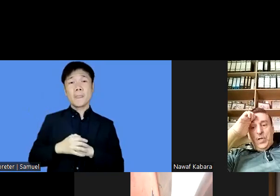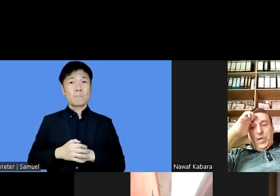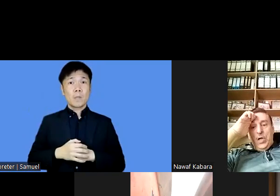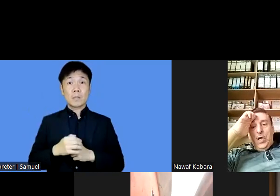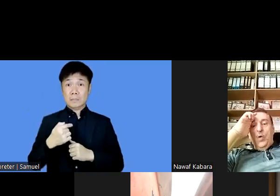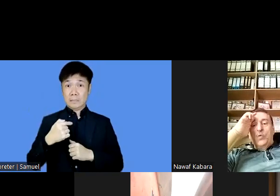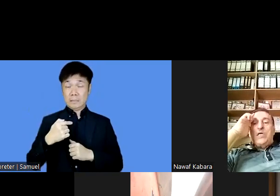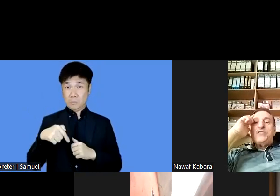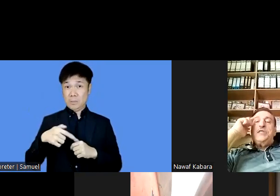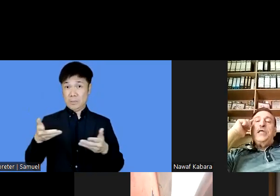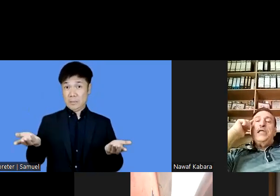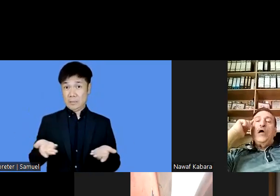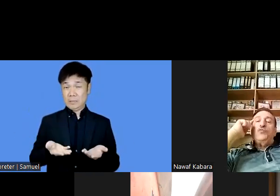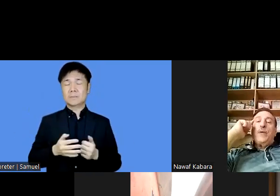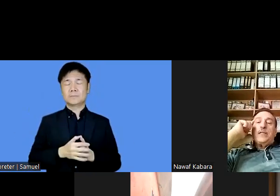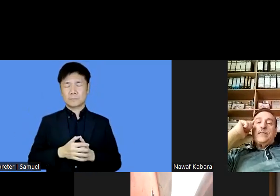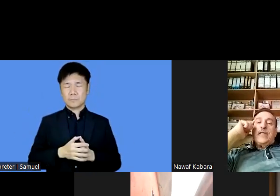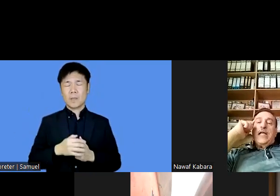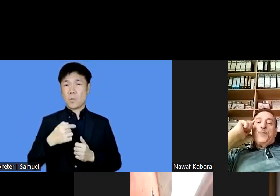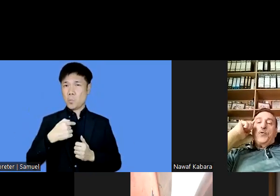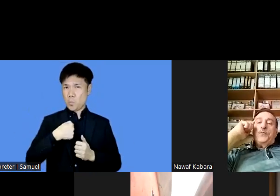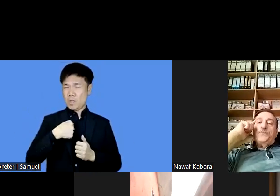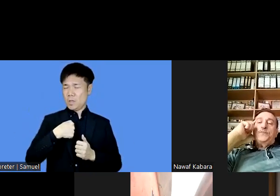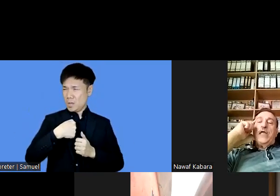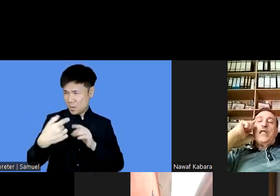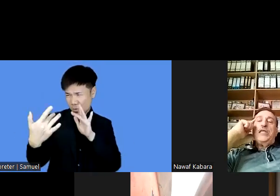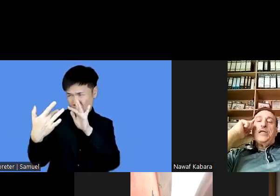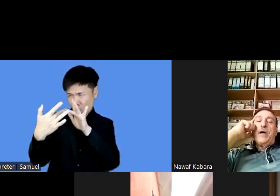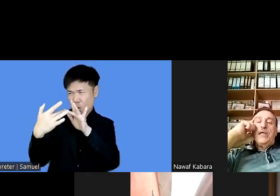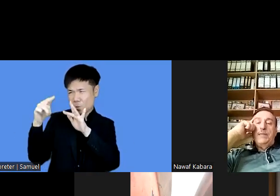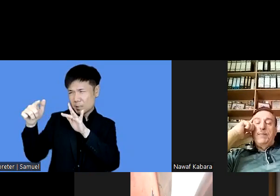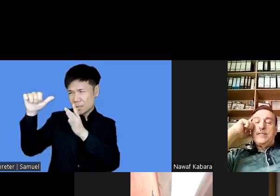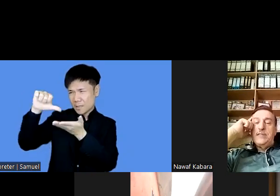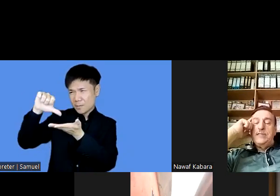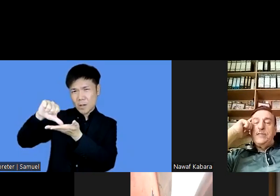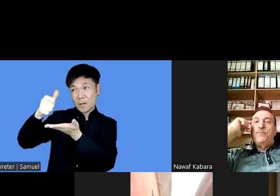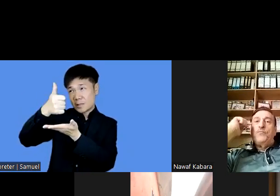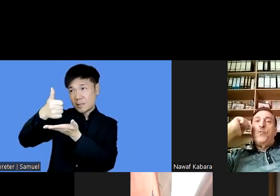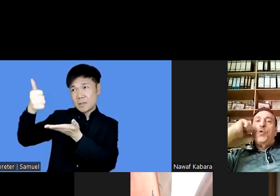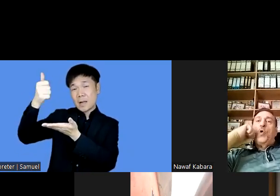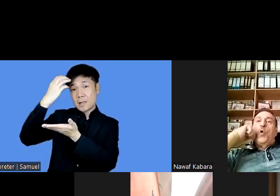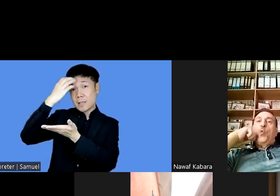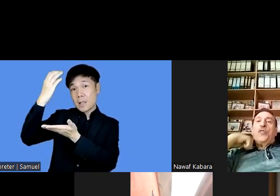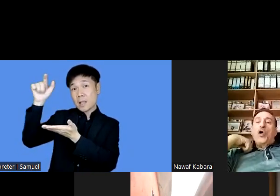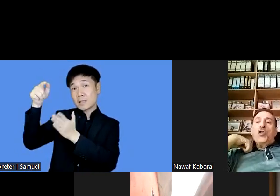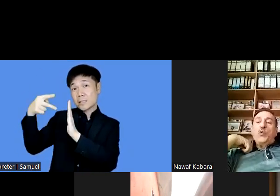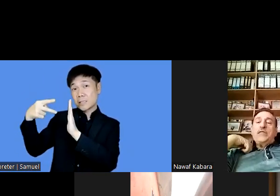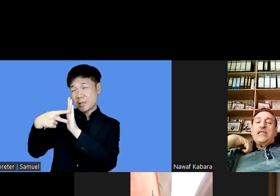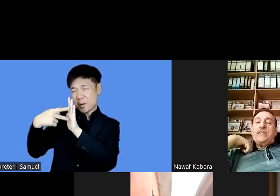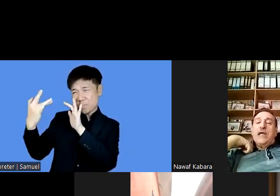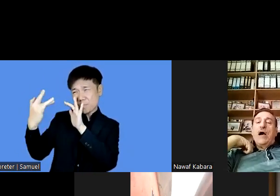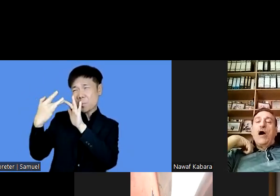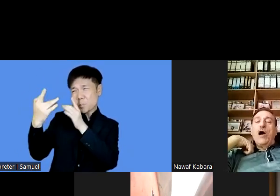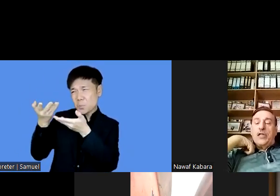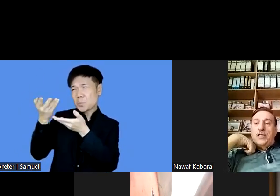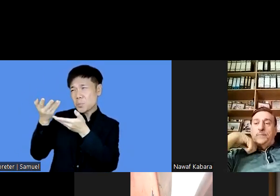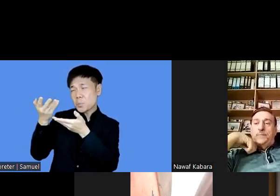day with our Syrian counterparts in Aleppo and nearby places where the earthquake hit